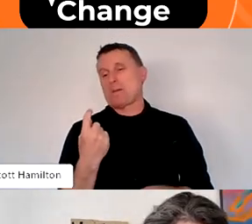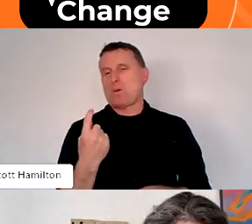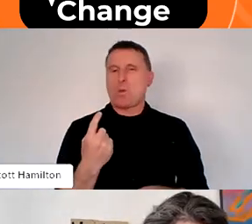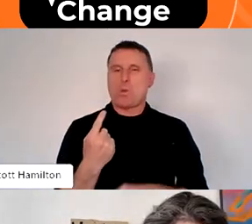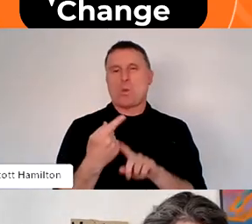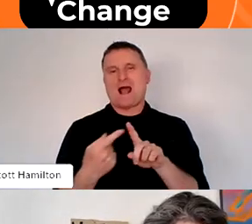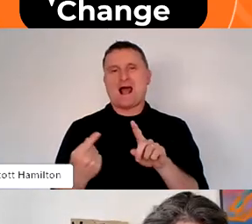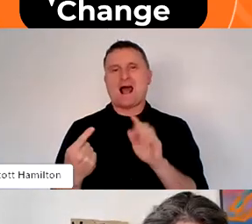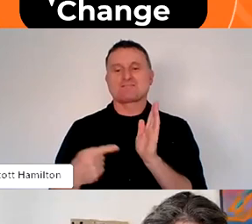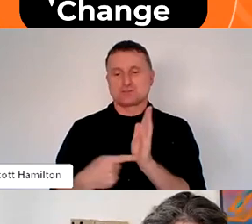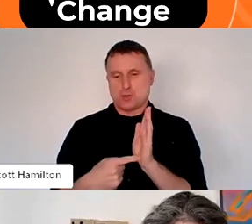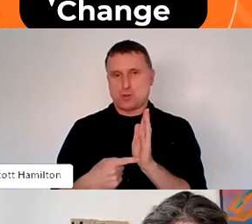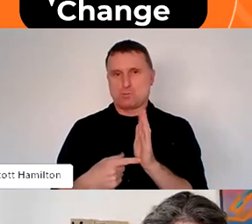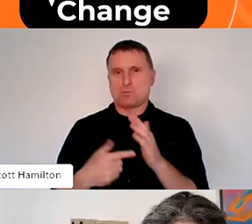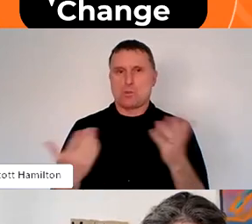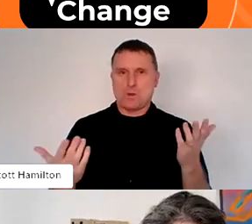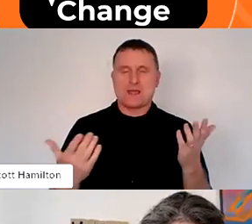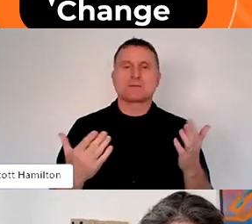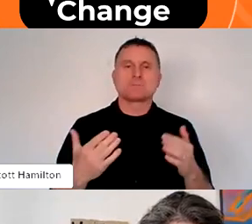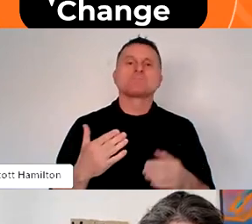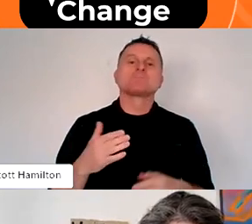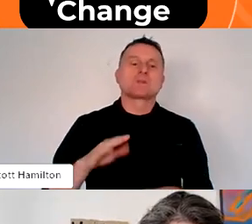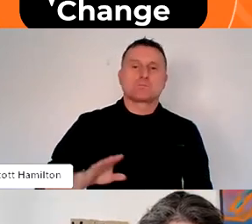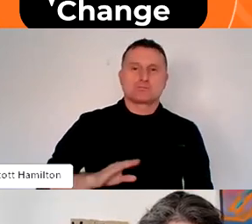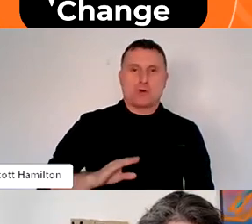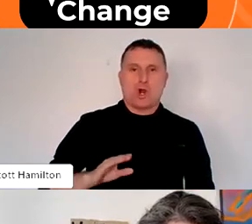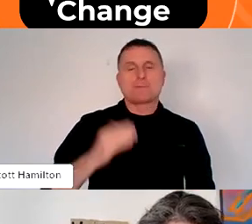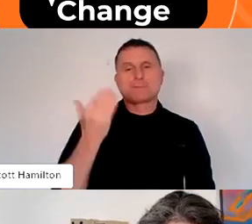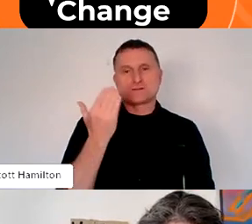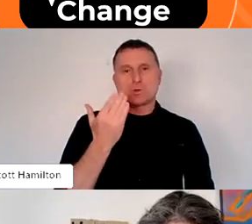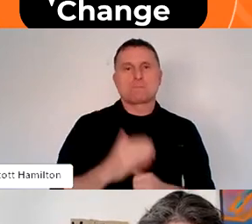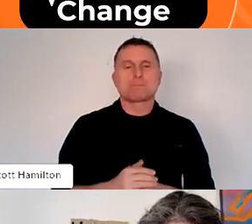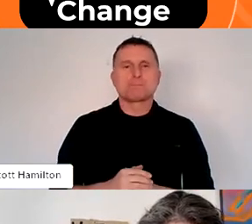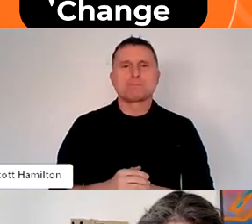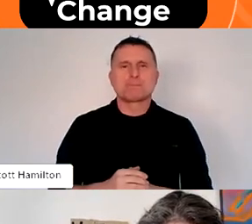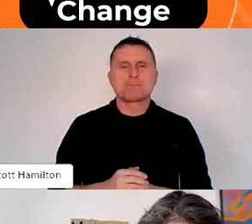School in Christchurch. So whilst I do have one hat on I have a number